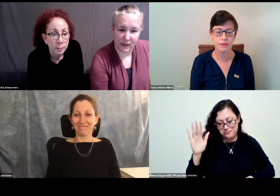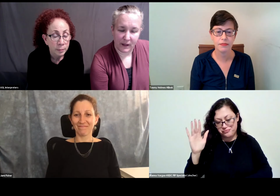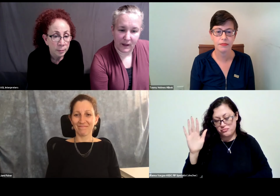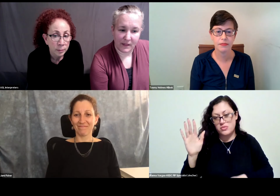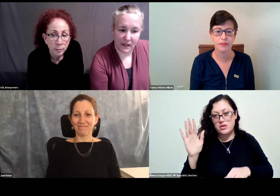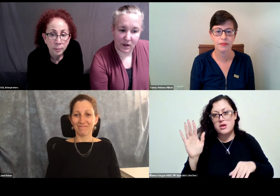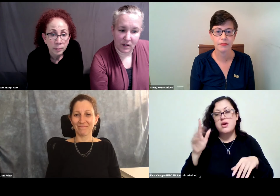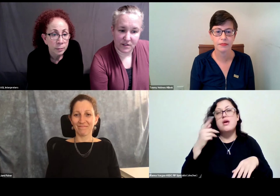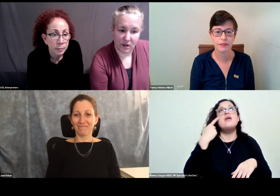And then also.